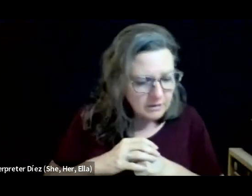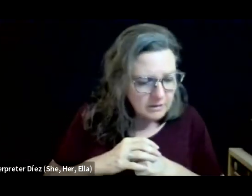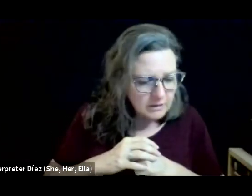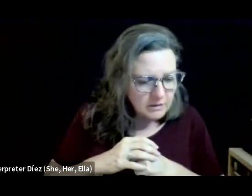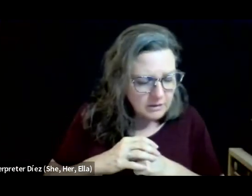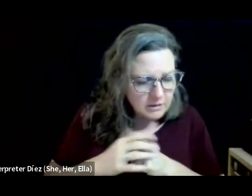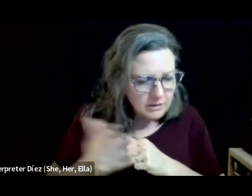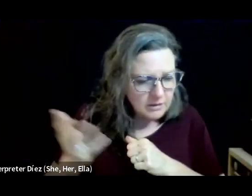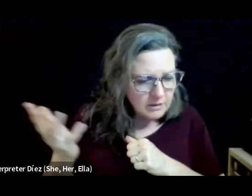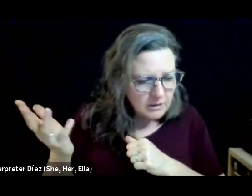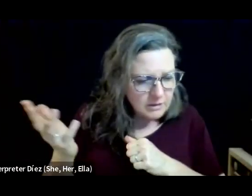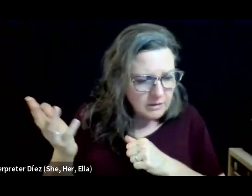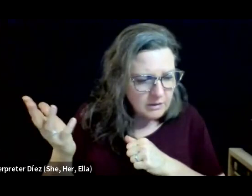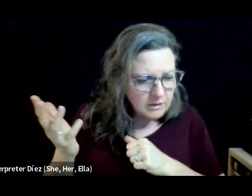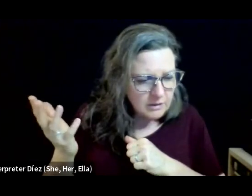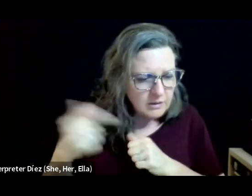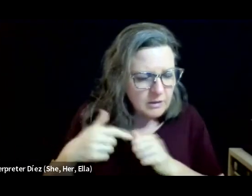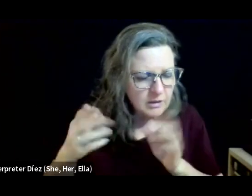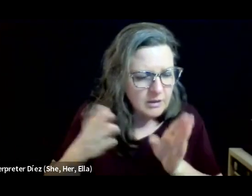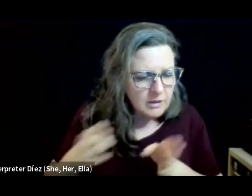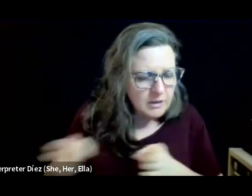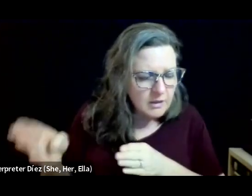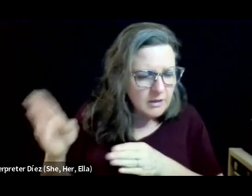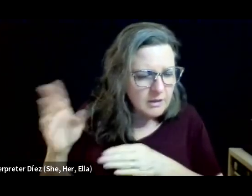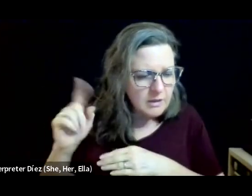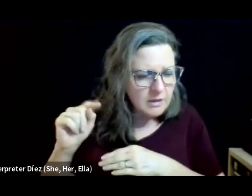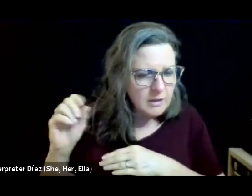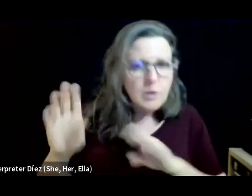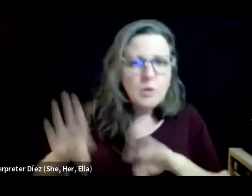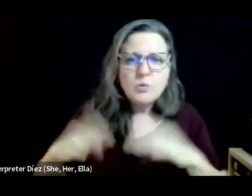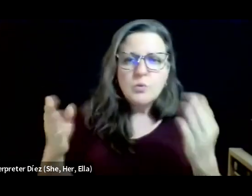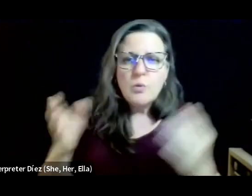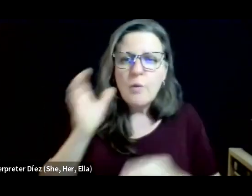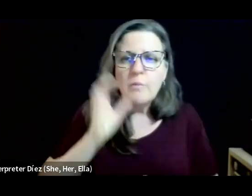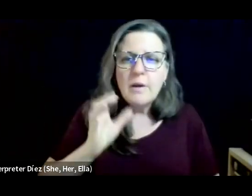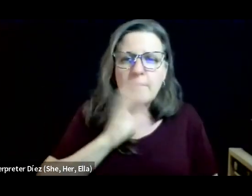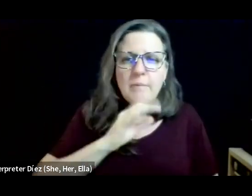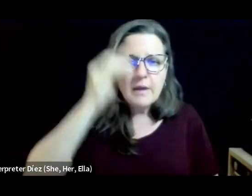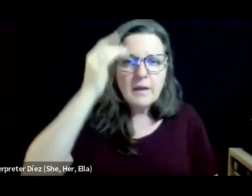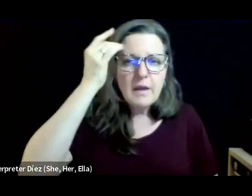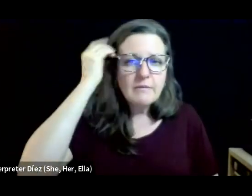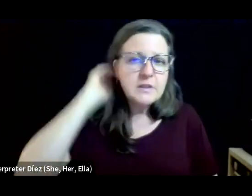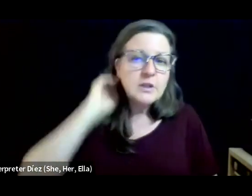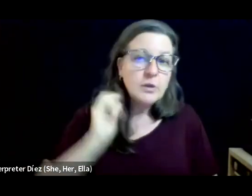wondering about plans to open up our cafeteria? Do we have a plan in place?